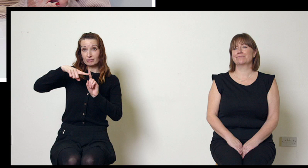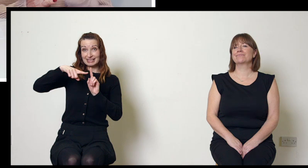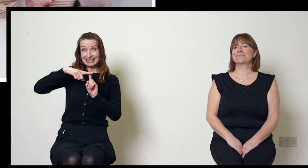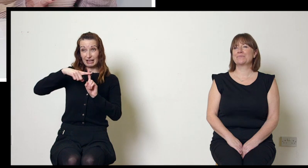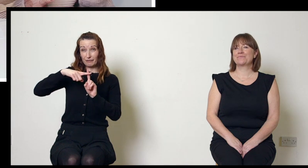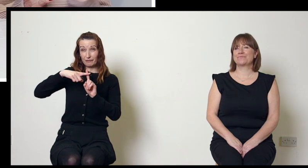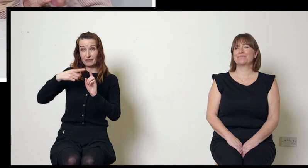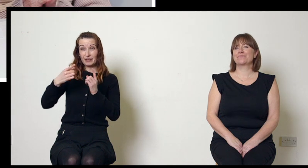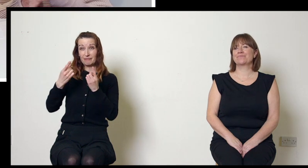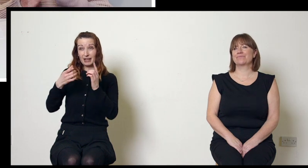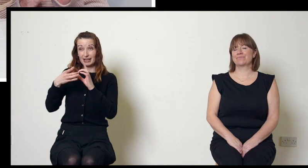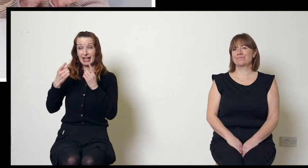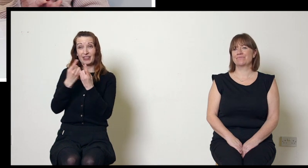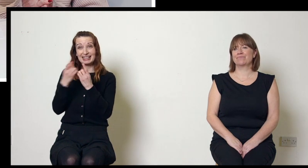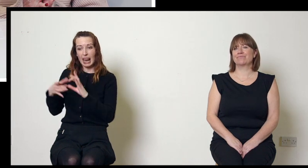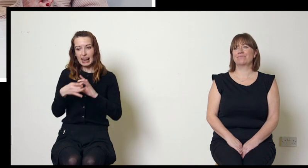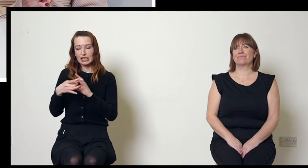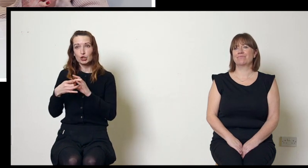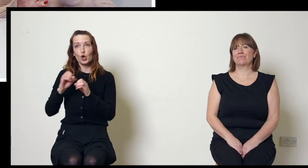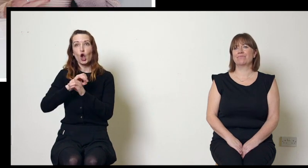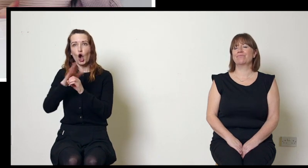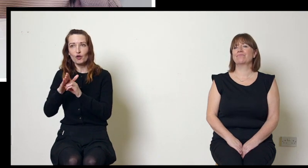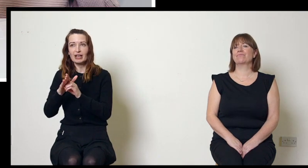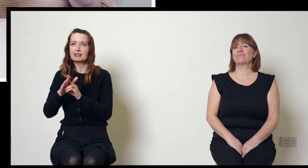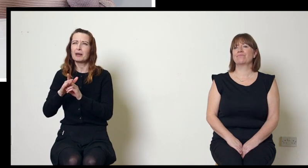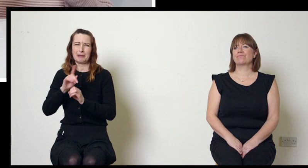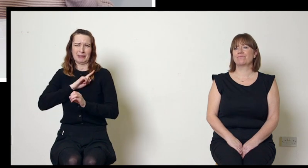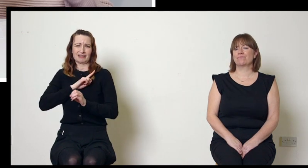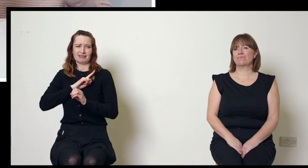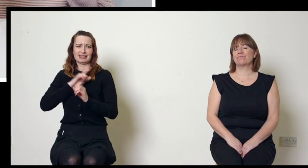because obviously it was horrendous for the DDN community, 60% of people